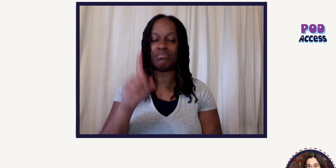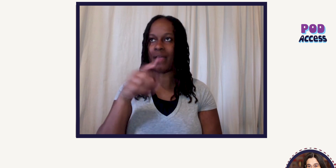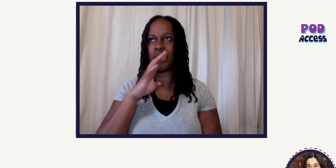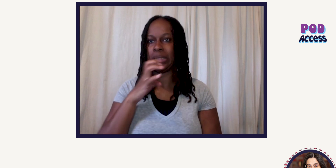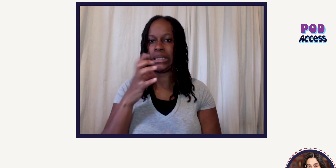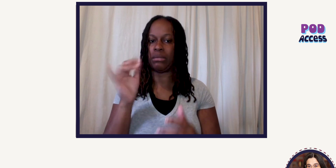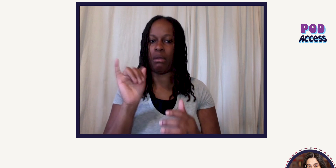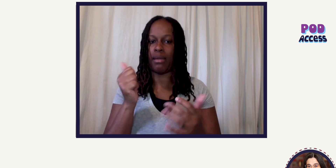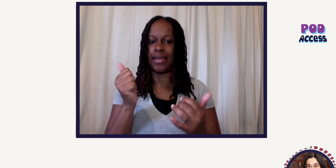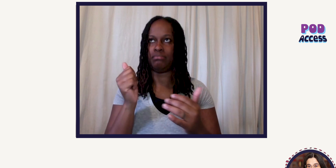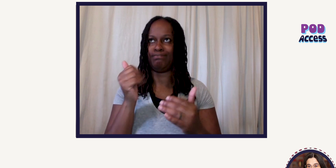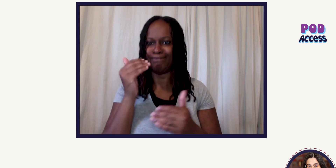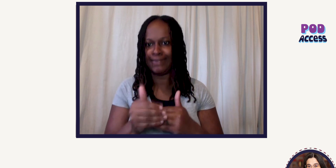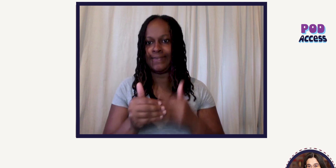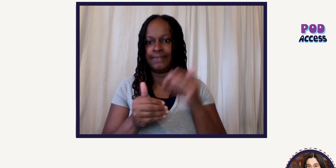It's gotta be like a stepped process.